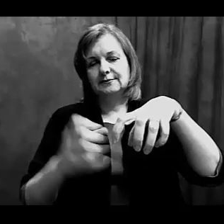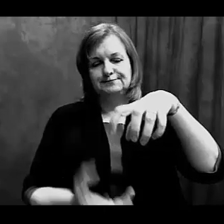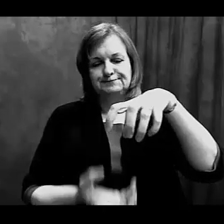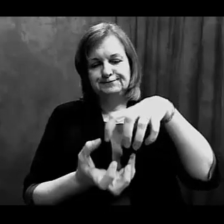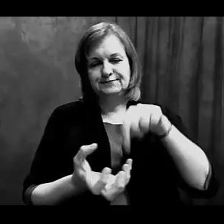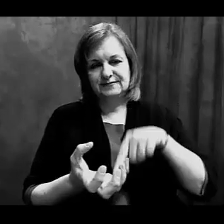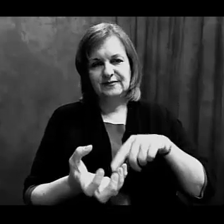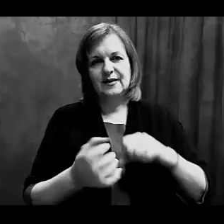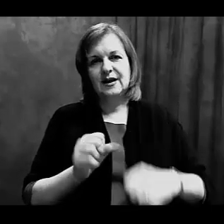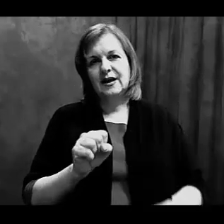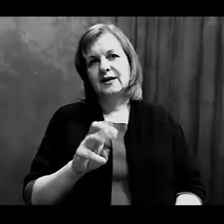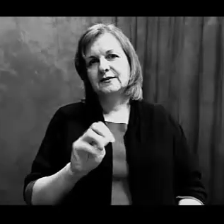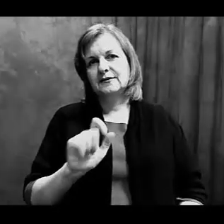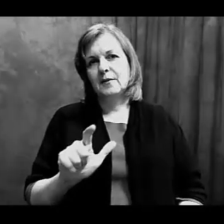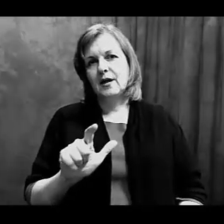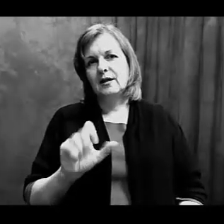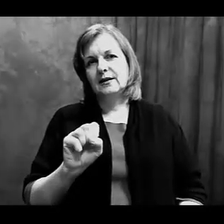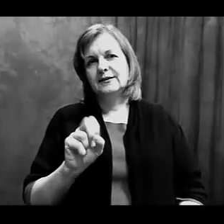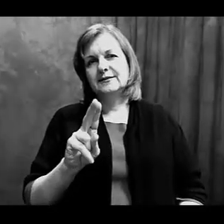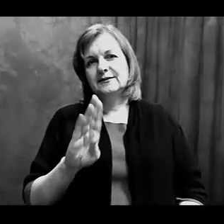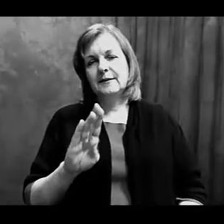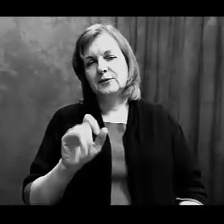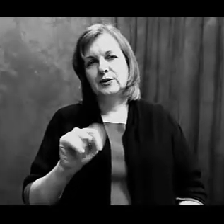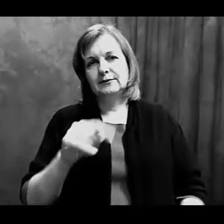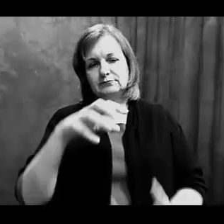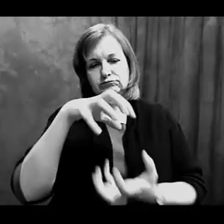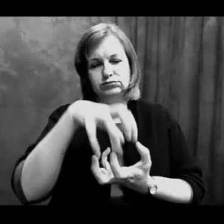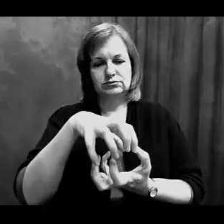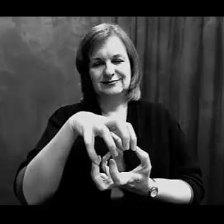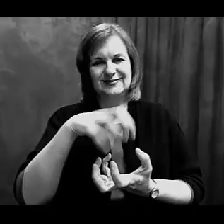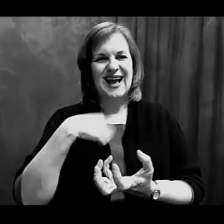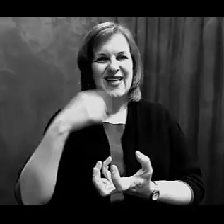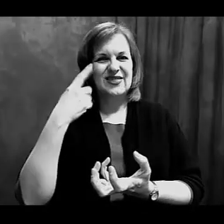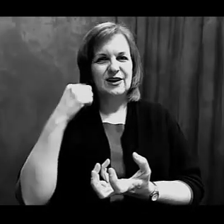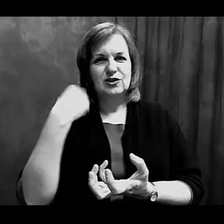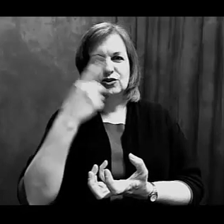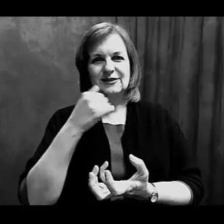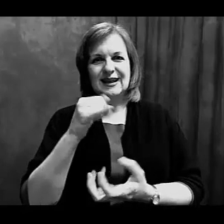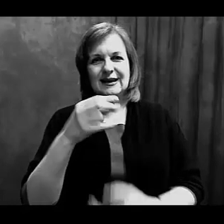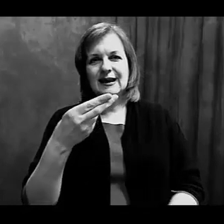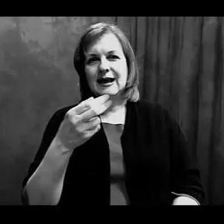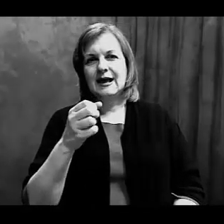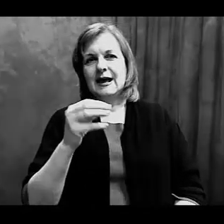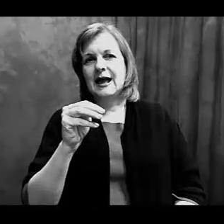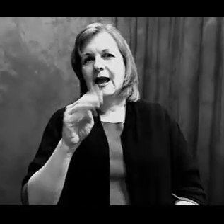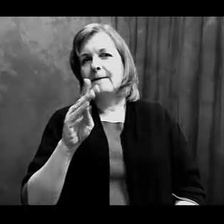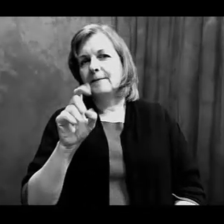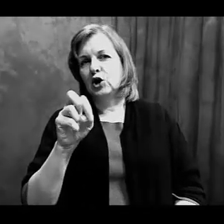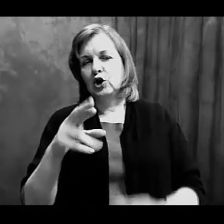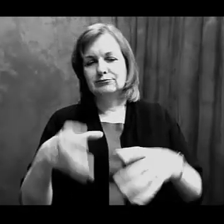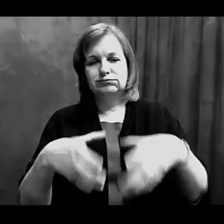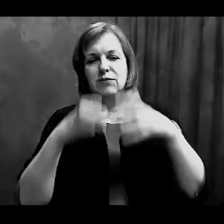and the small subunit I think it looks like the hamburger bun!! ;-)